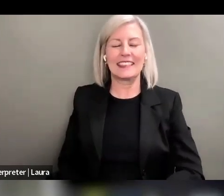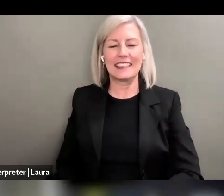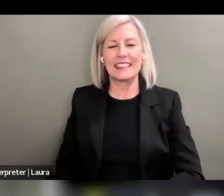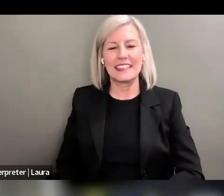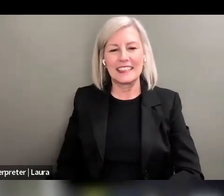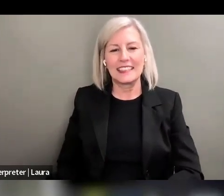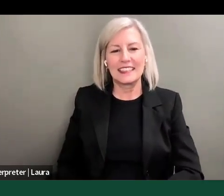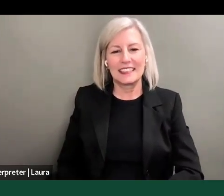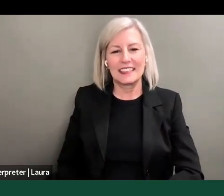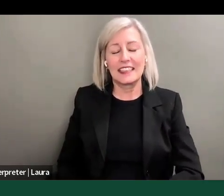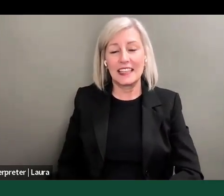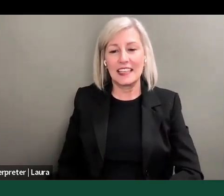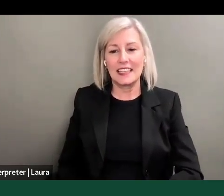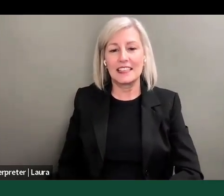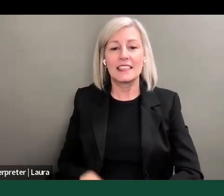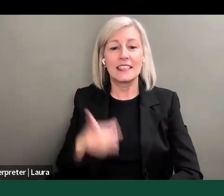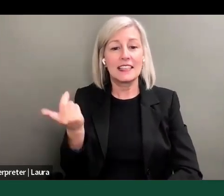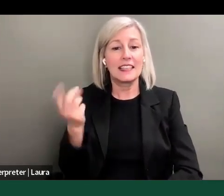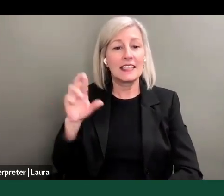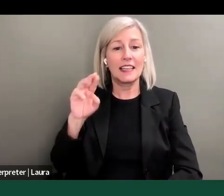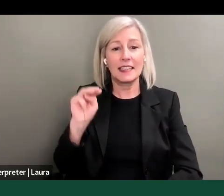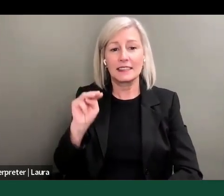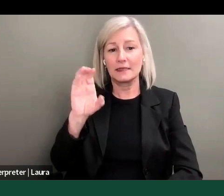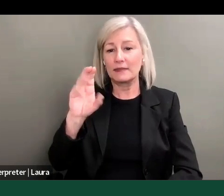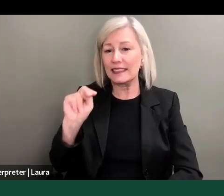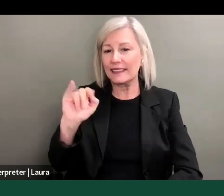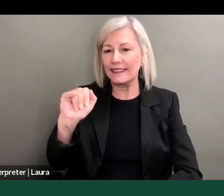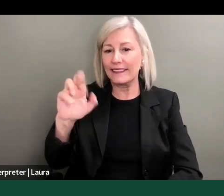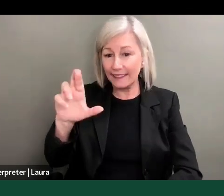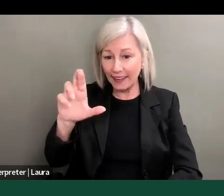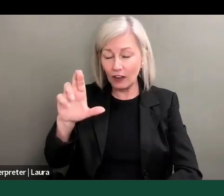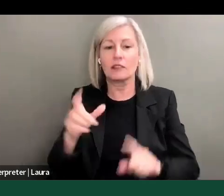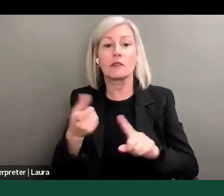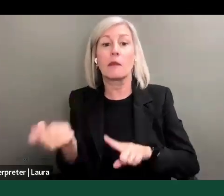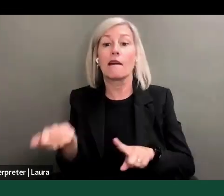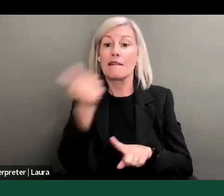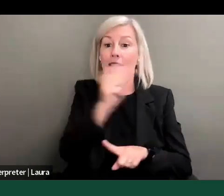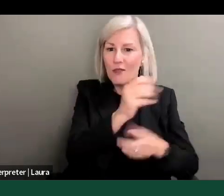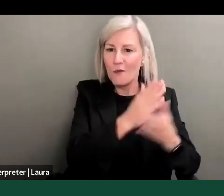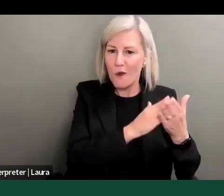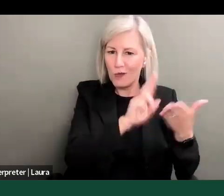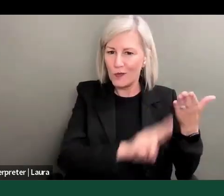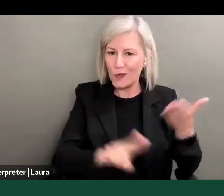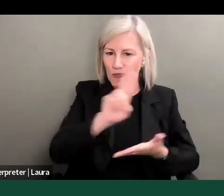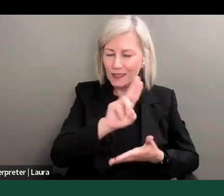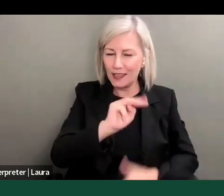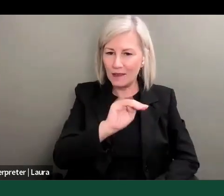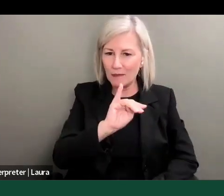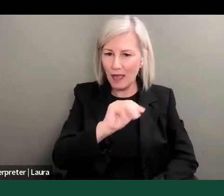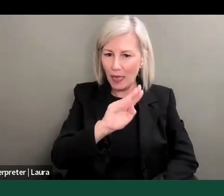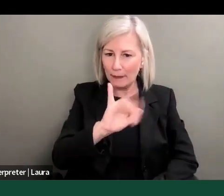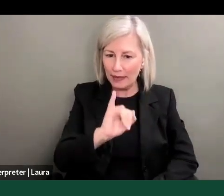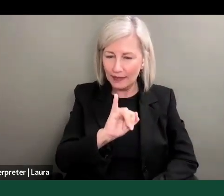Dr. McNair is joining us from another part of the University of Miami from the